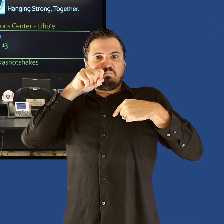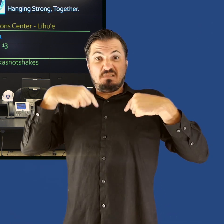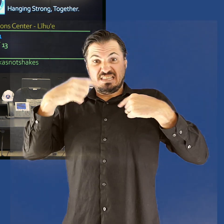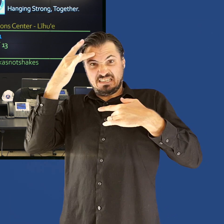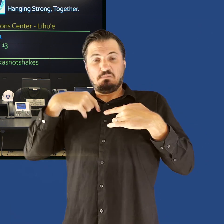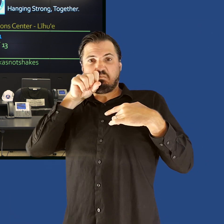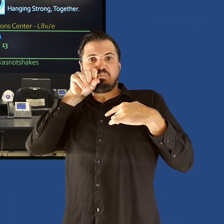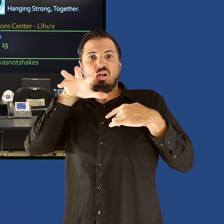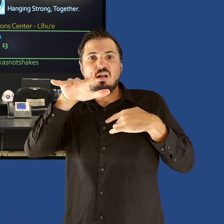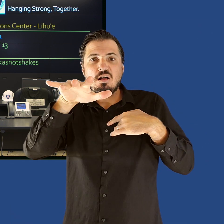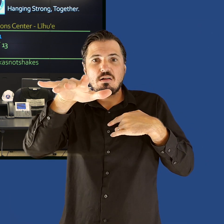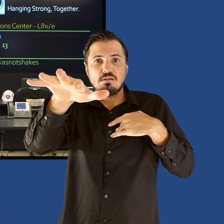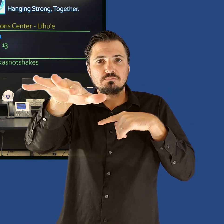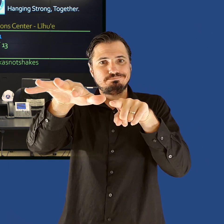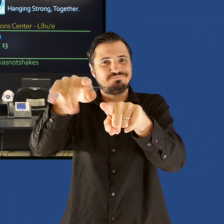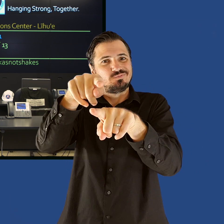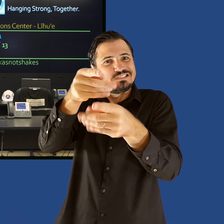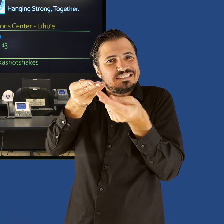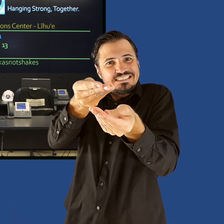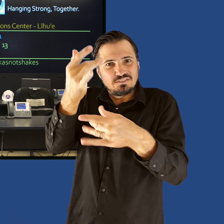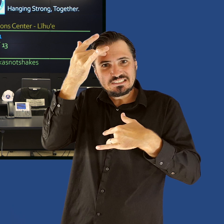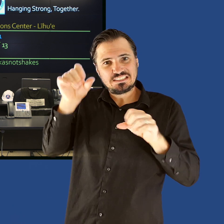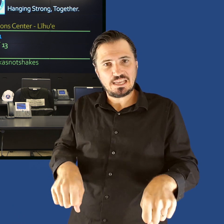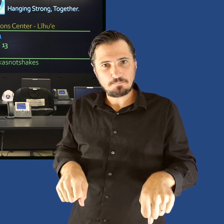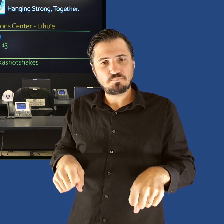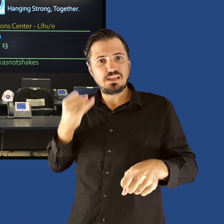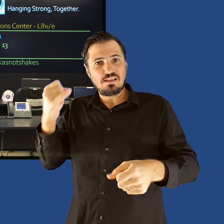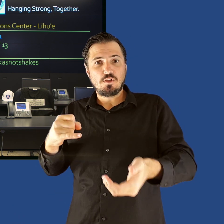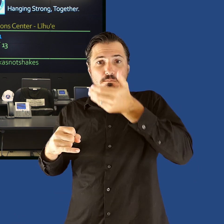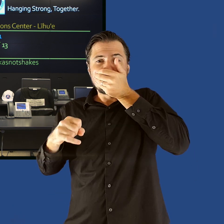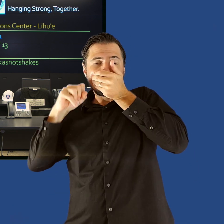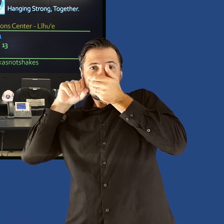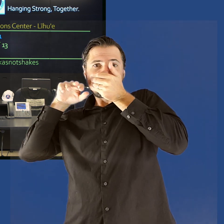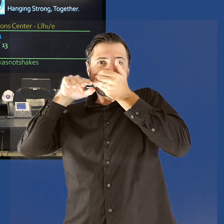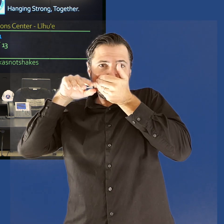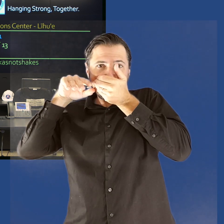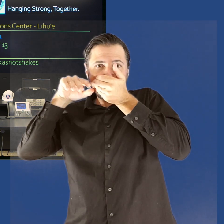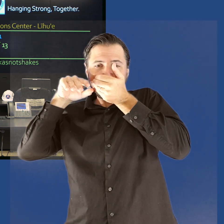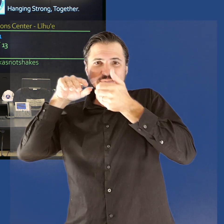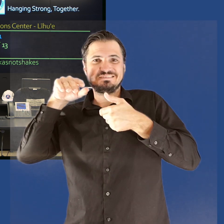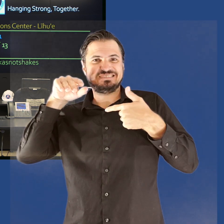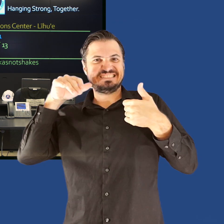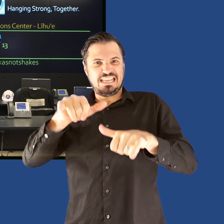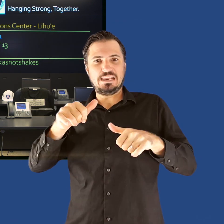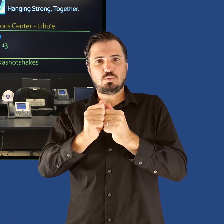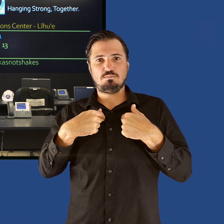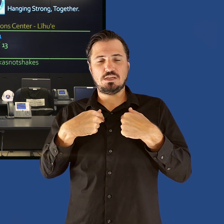It’s the ultimate sign at this point in our operation of showing others that you care about their health and safety.